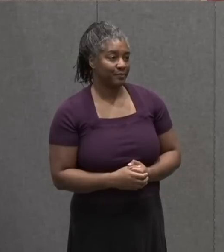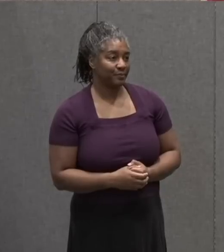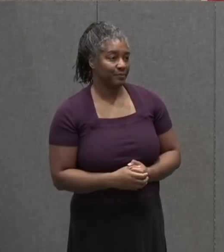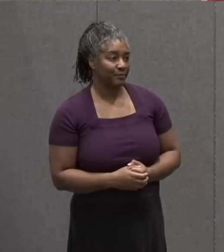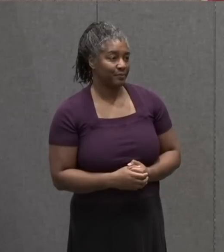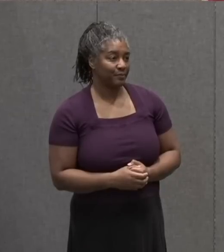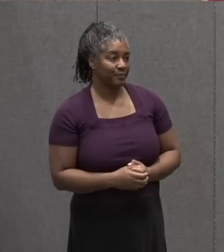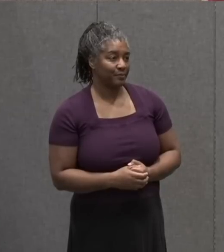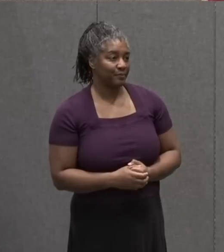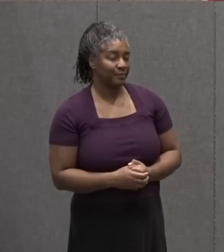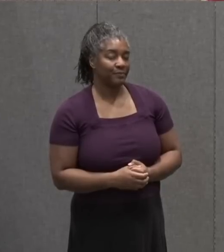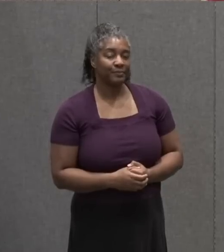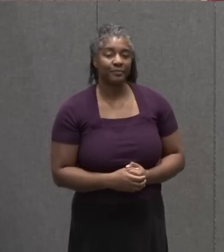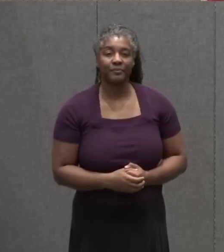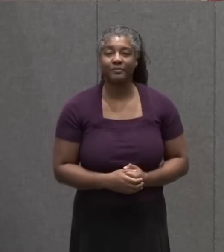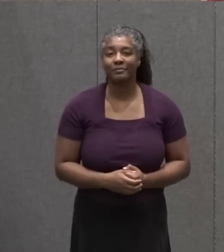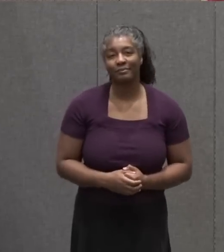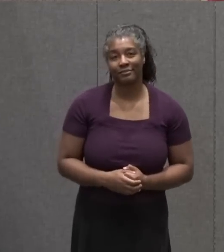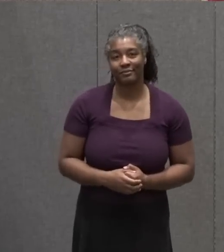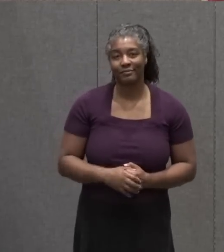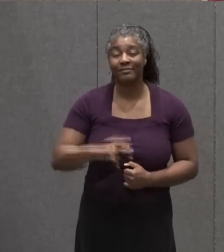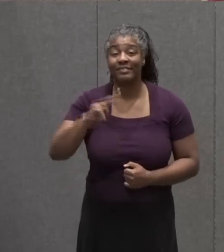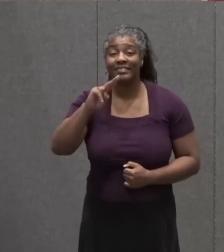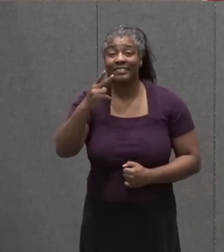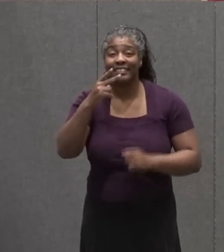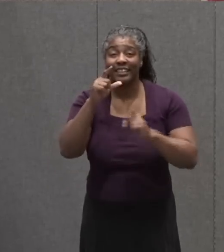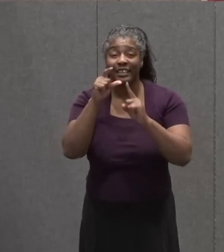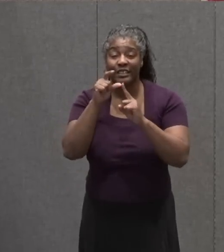The second word I liked from this book was transport.